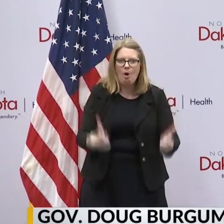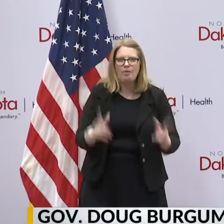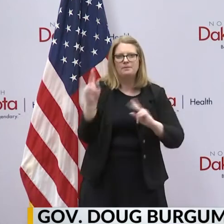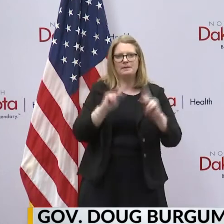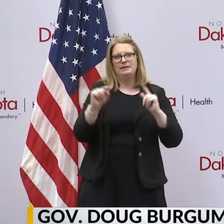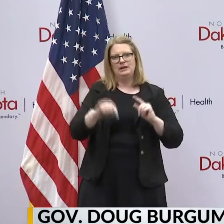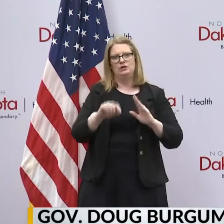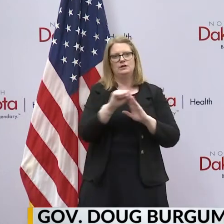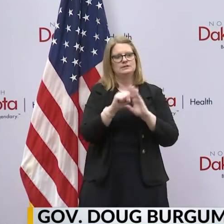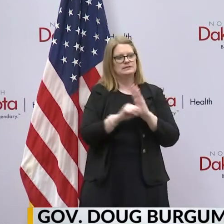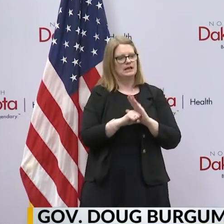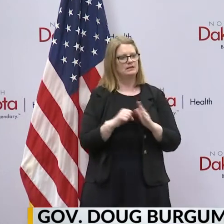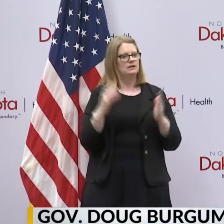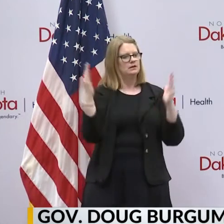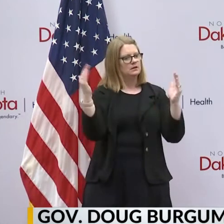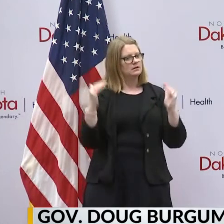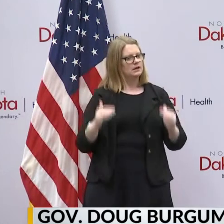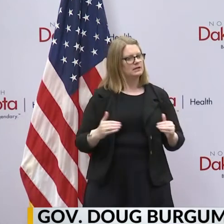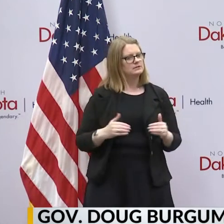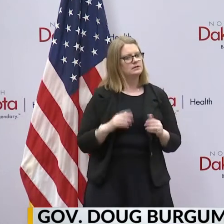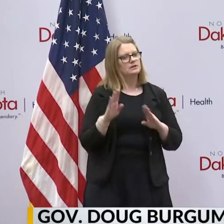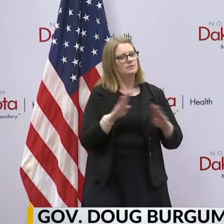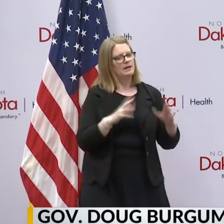JOB OF SERVING ALL THE CITIZENS OF OUR STATE. OK.